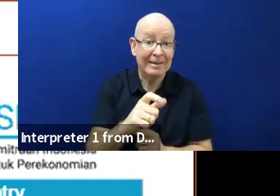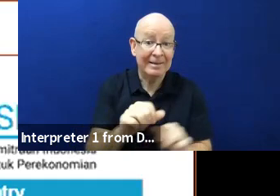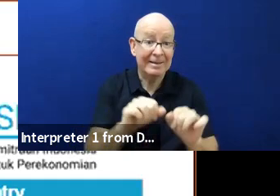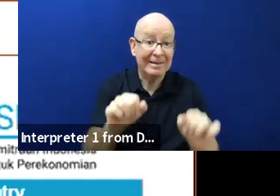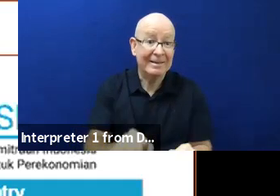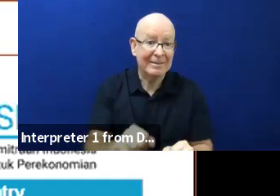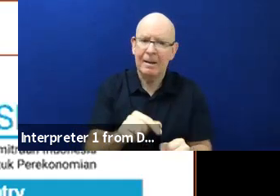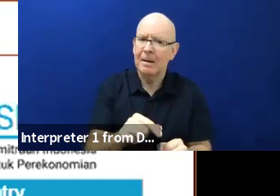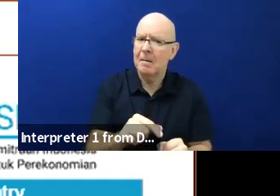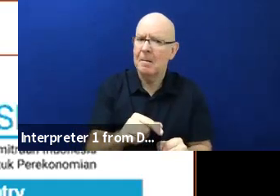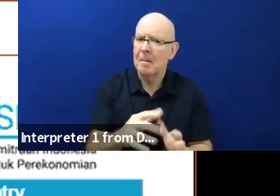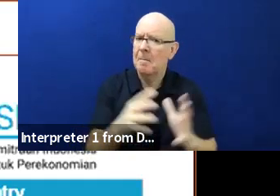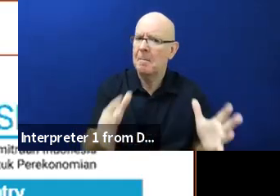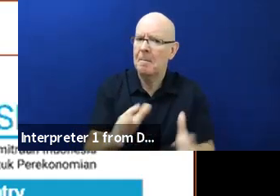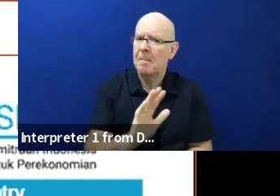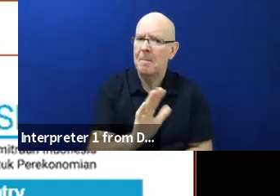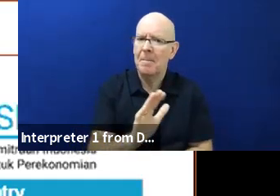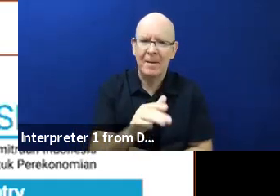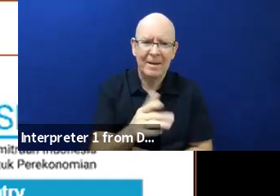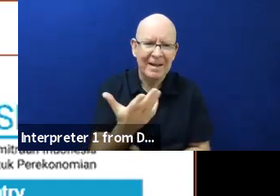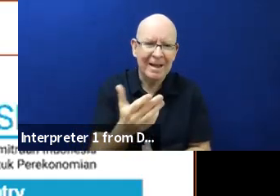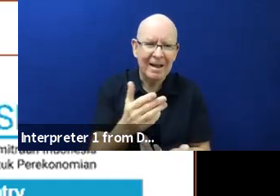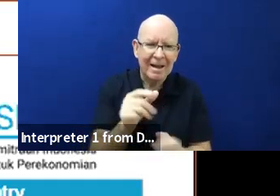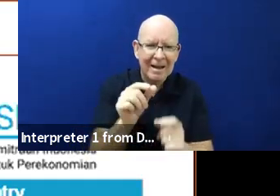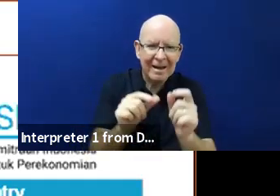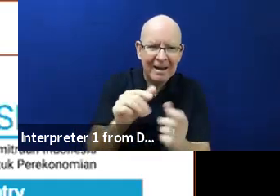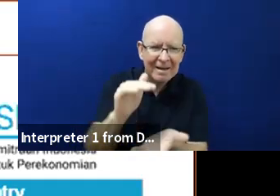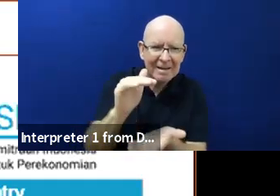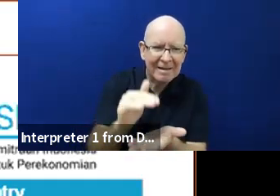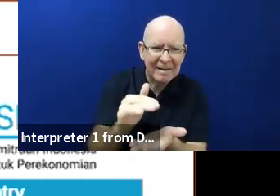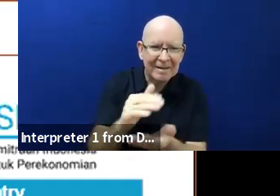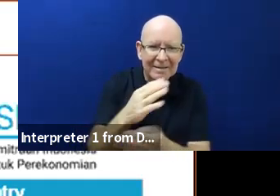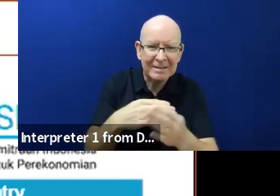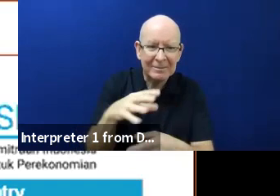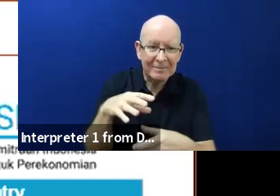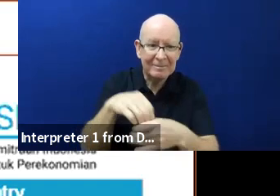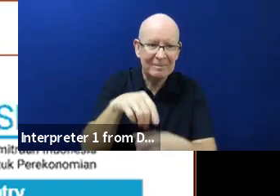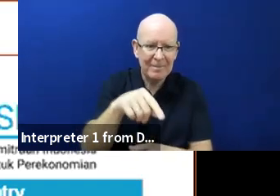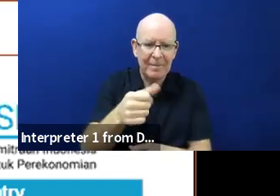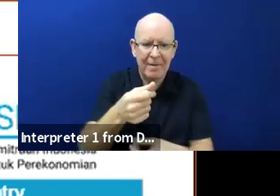the budgetary impact would not be found felt right away, as much would be dependent on the rolling